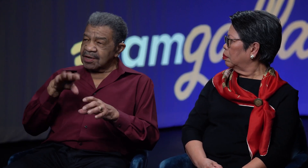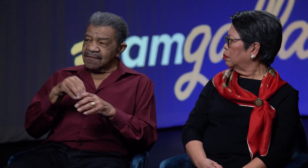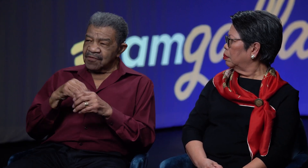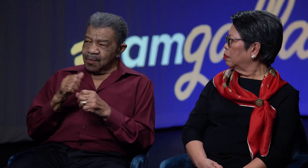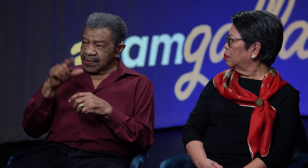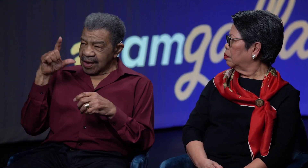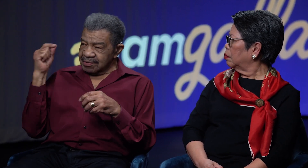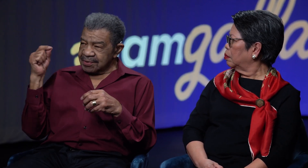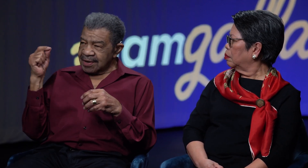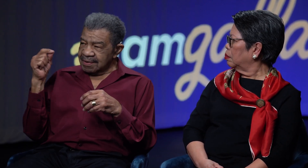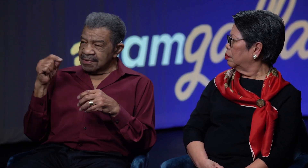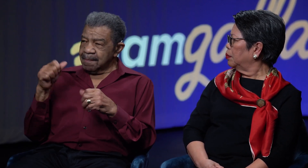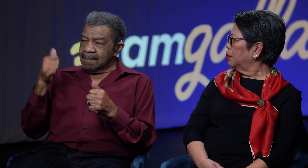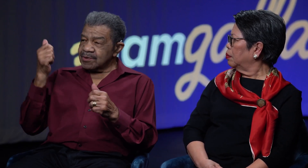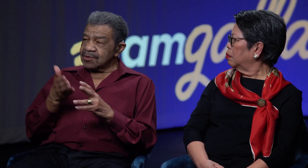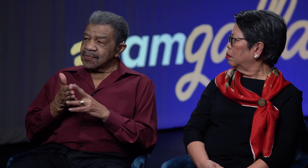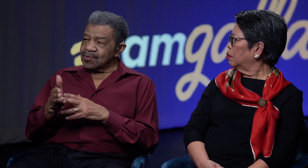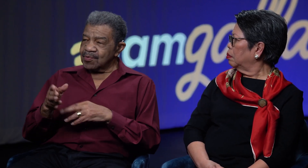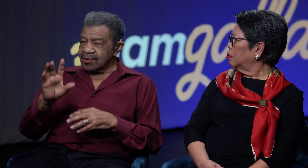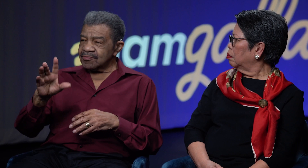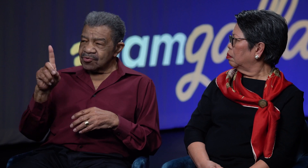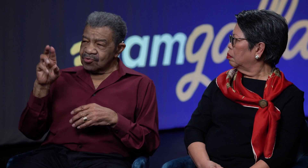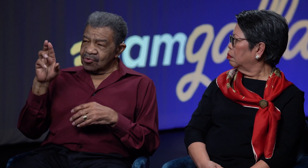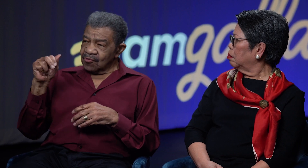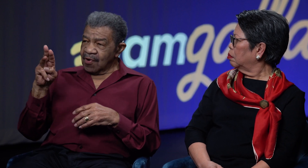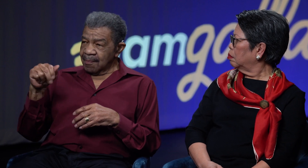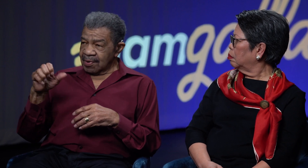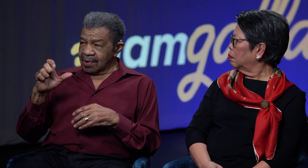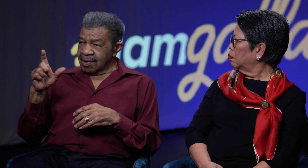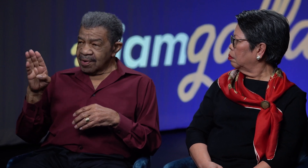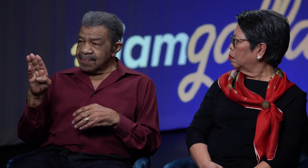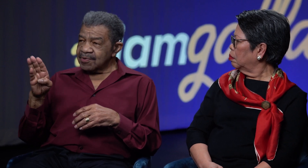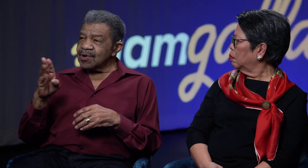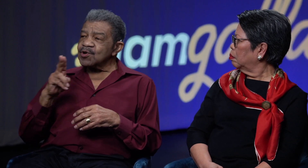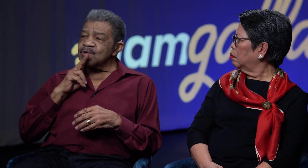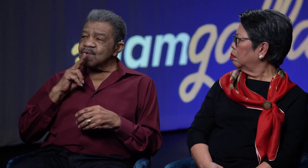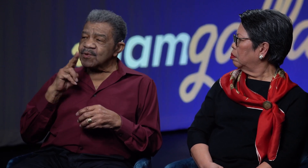I was involved with Gallaudet, mostly through the drama club - Hugh Memorial Theatre.